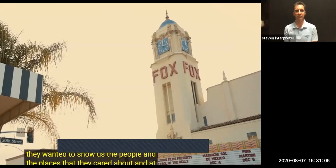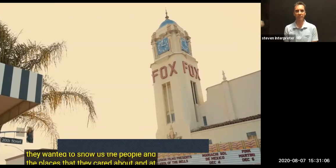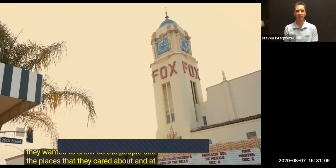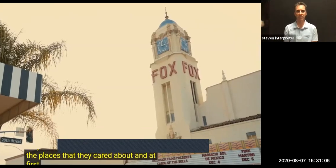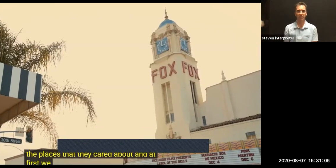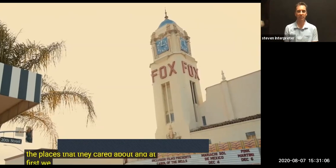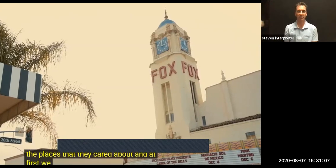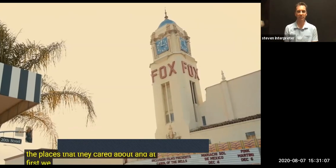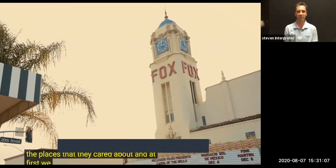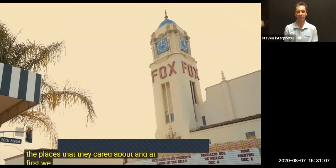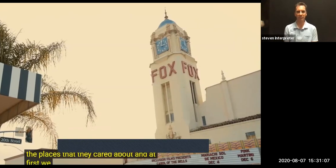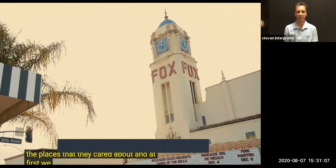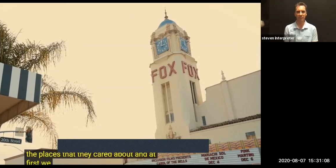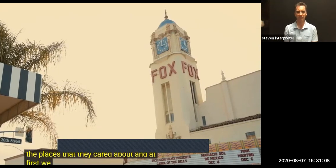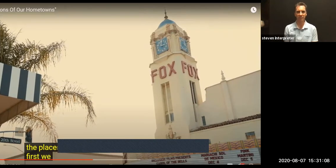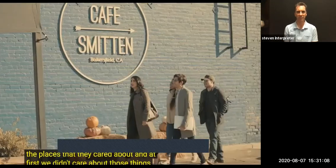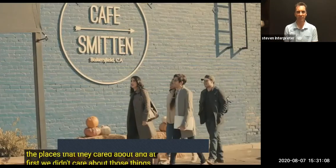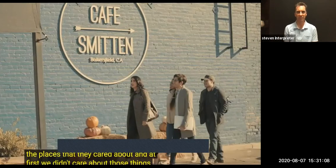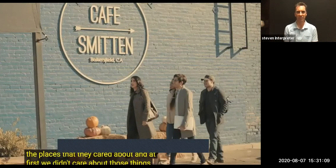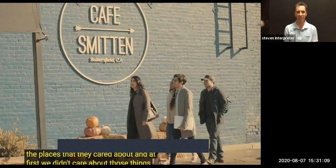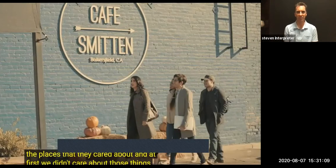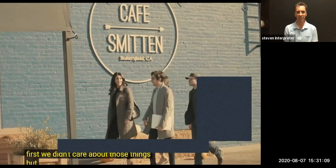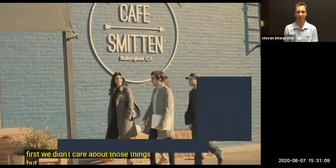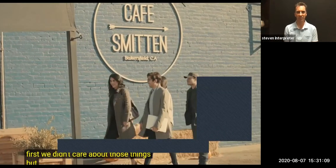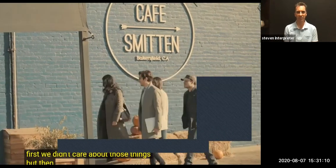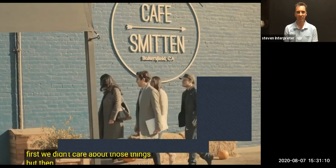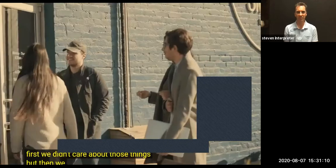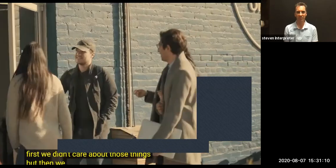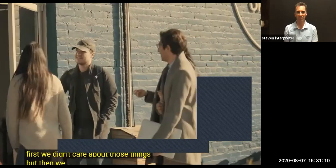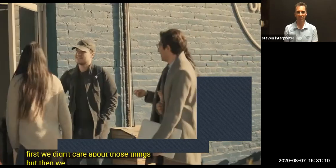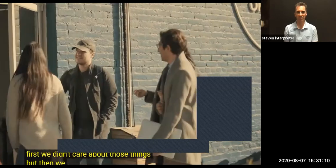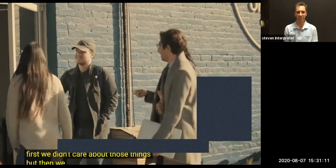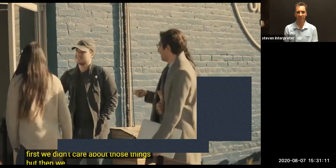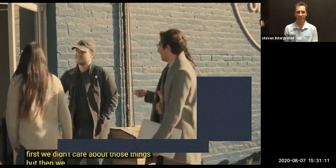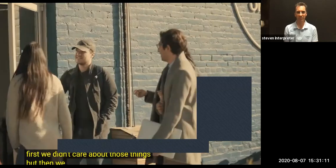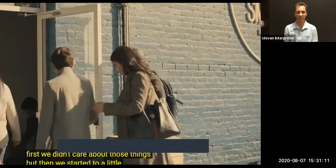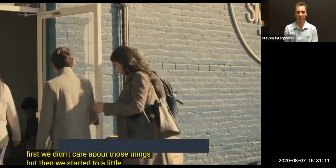And at first we didn't care about those things. But then we started to a little bit